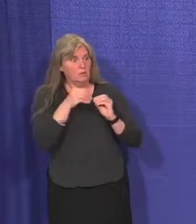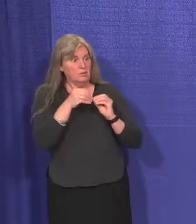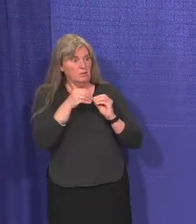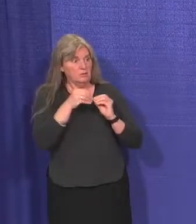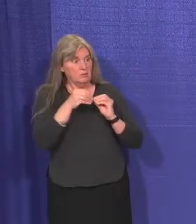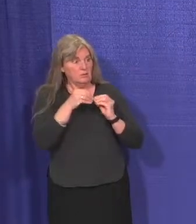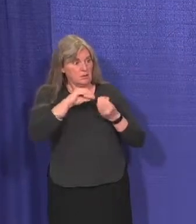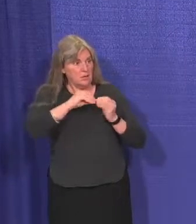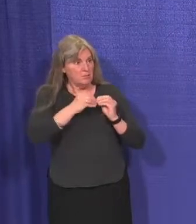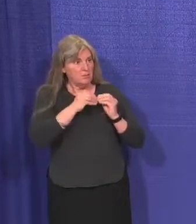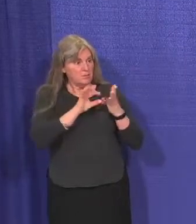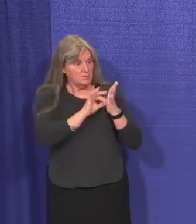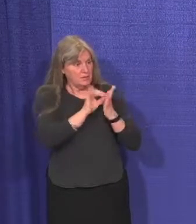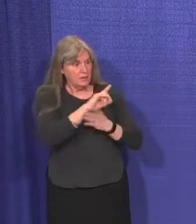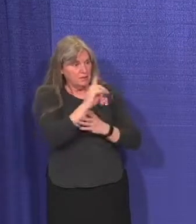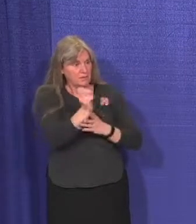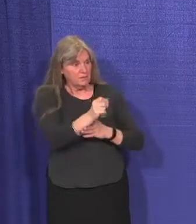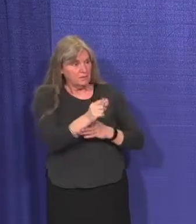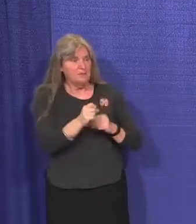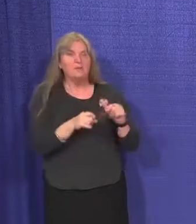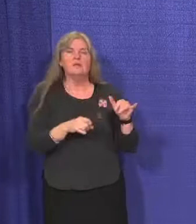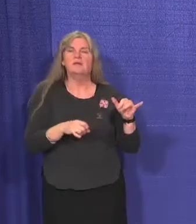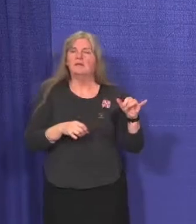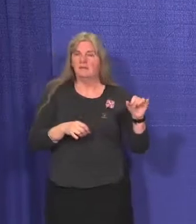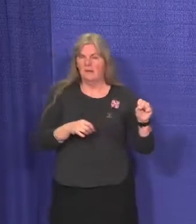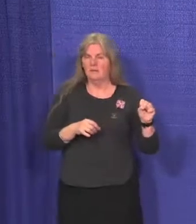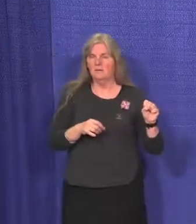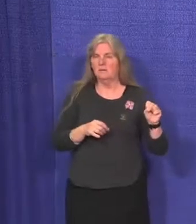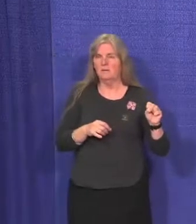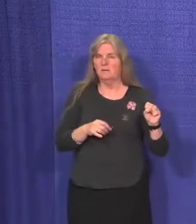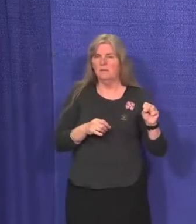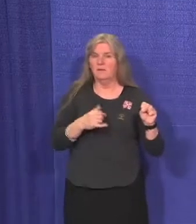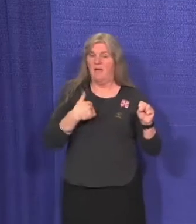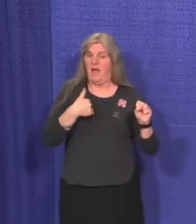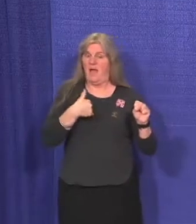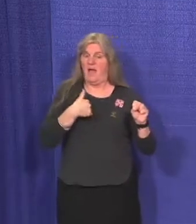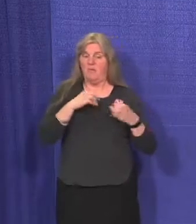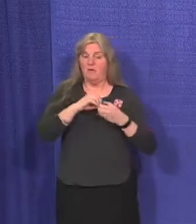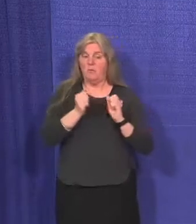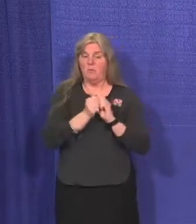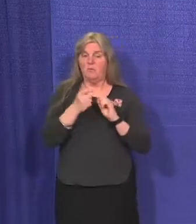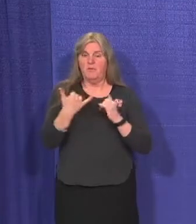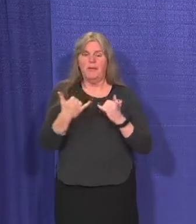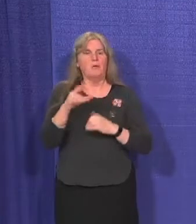The situation you mentioned where people are poking vaccinations and not showing up,